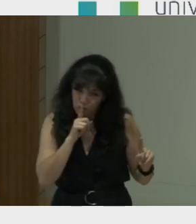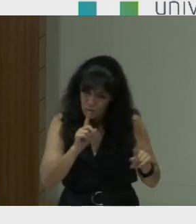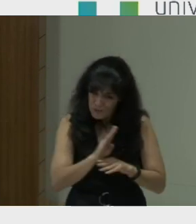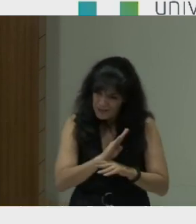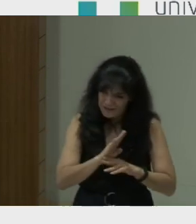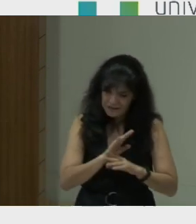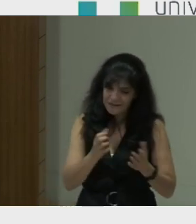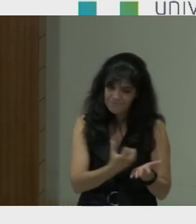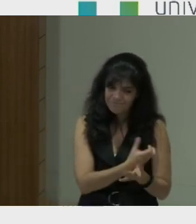got harm